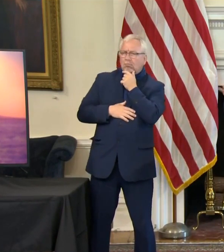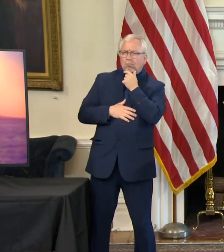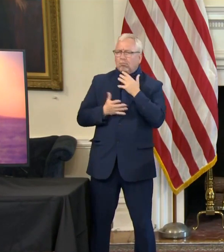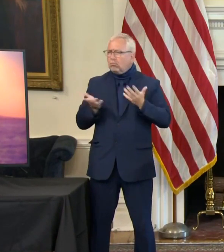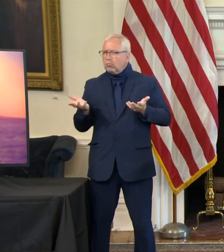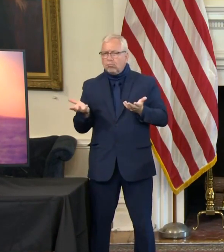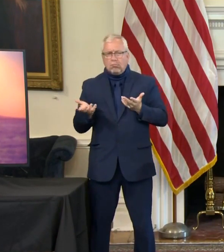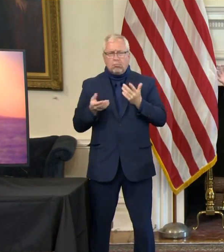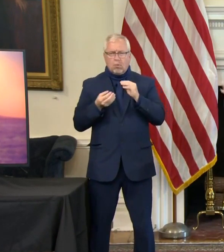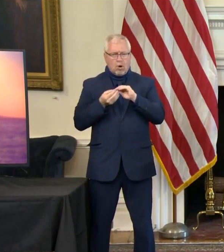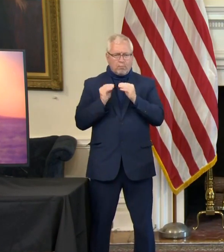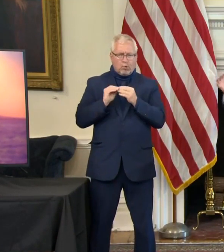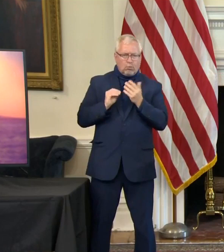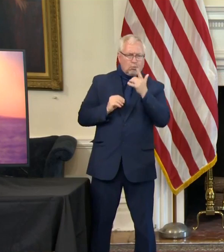THERE SEEMS TO BE CONFUSION.